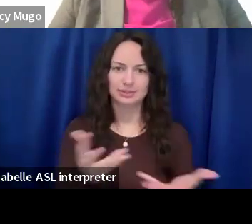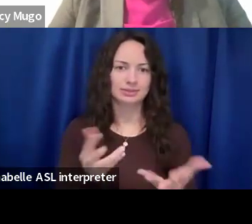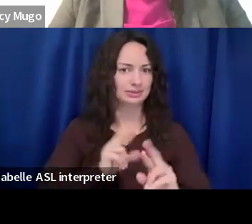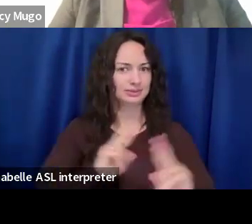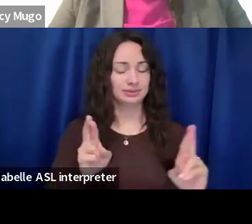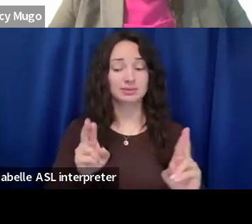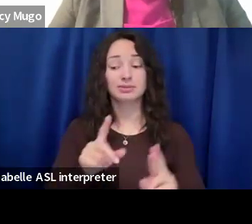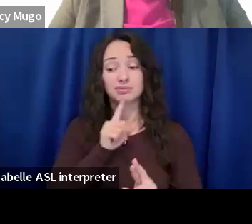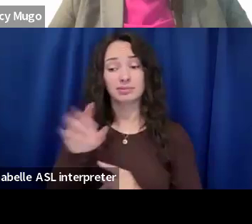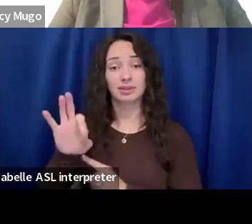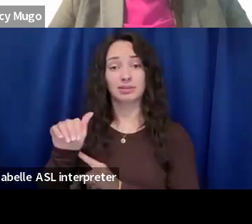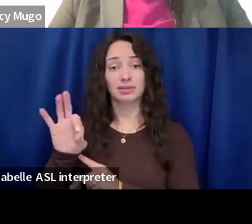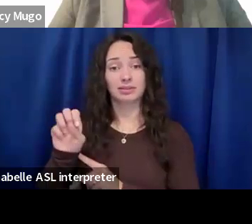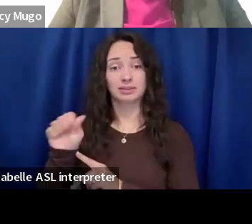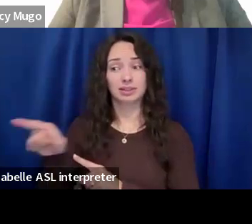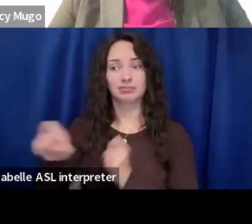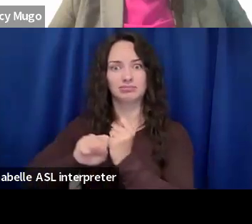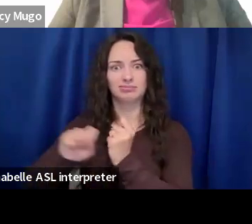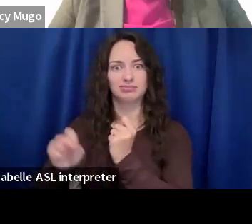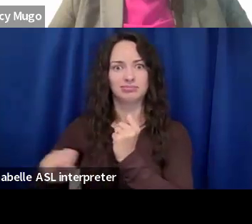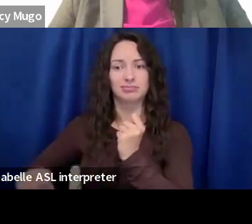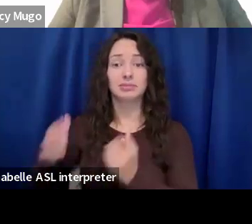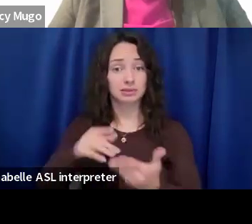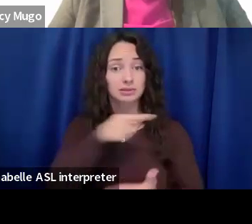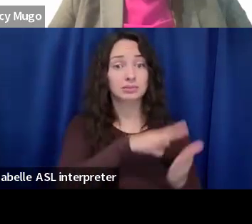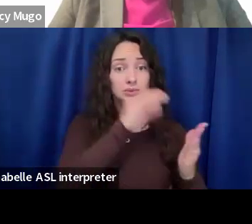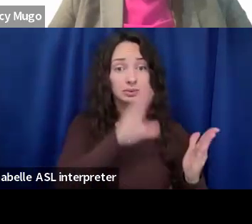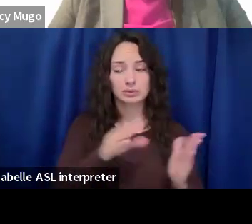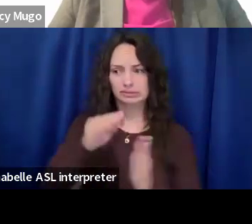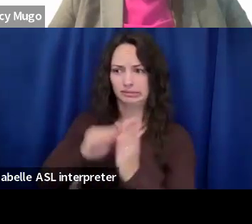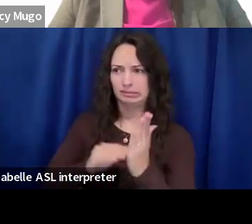And FAFSA can take a long time because some students don't know how to fill out the form and they need help.